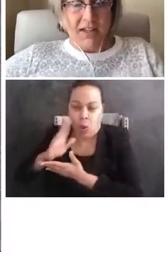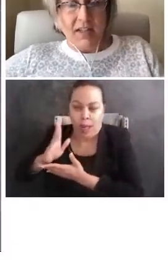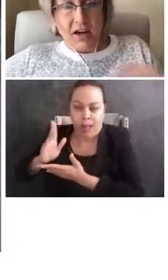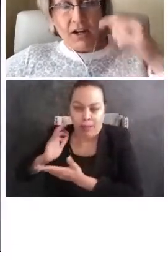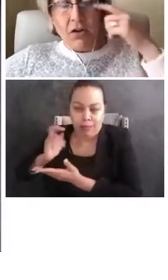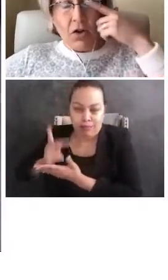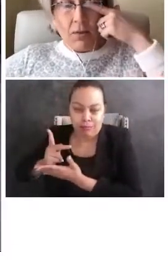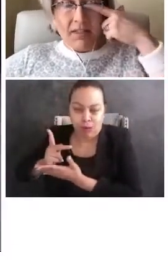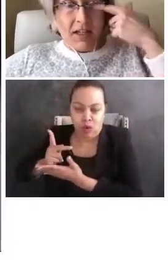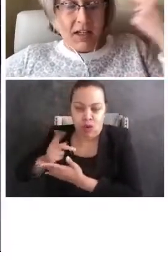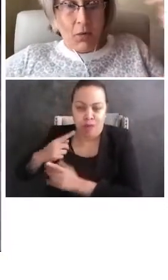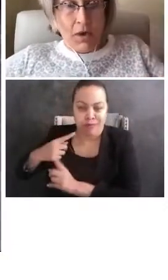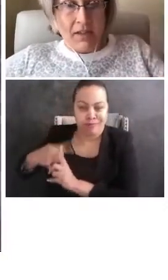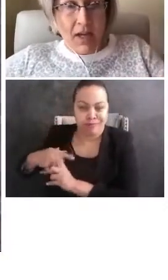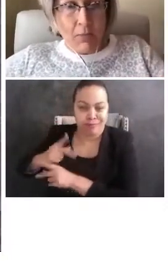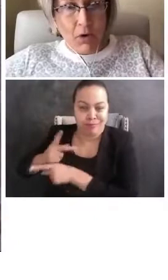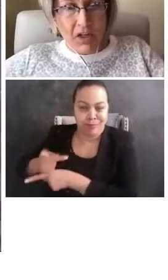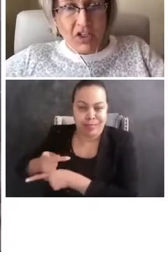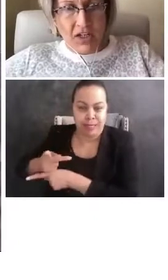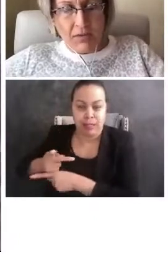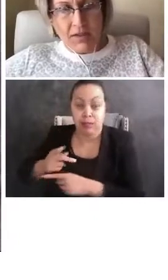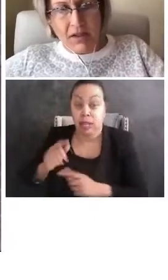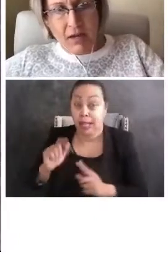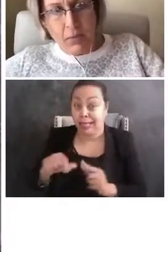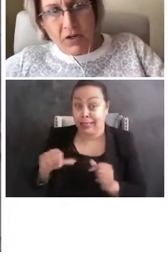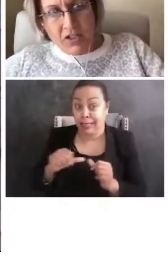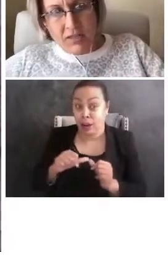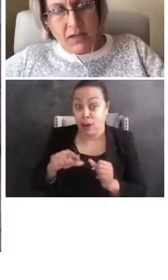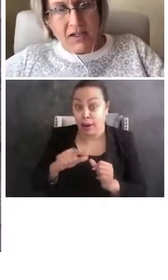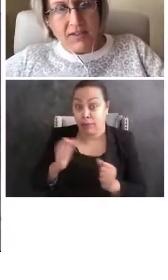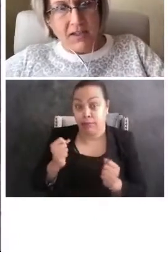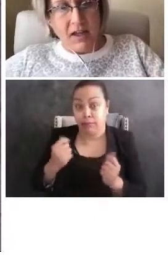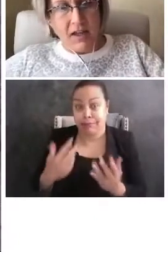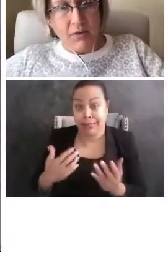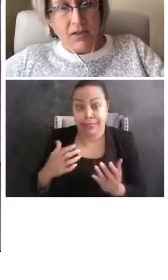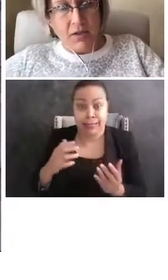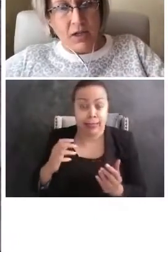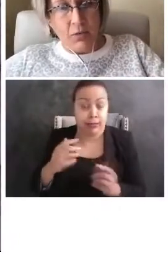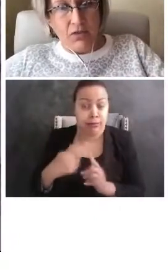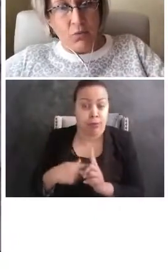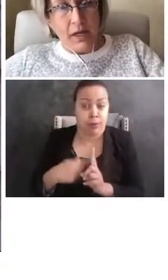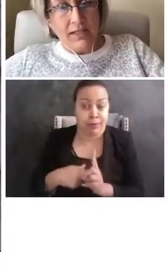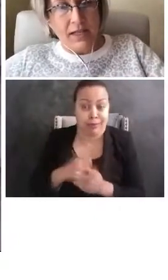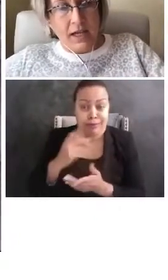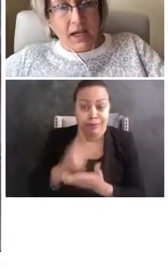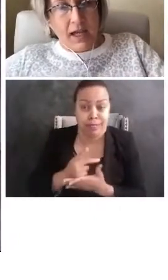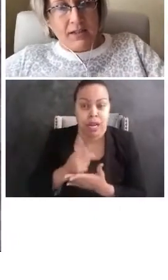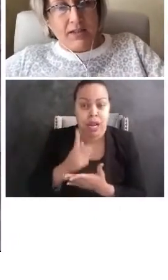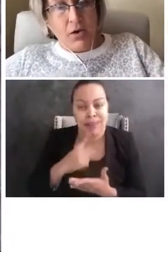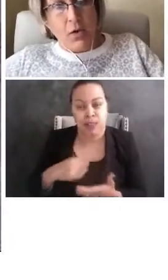This was an area that was allowed mortgages because it was white.